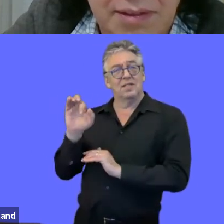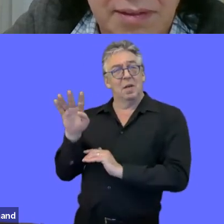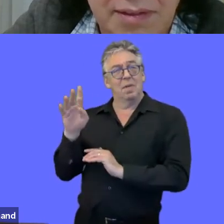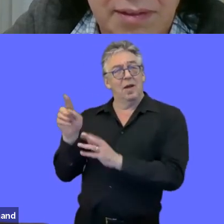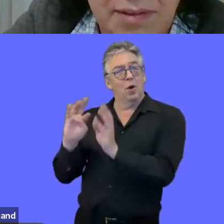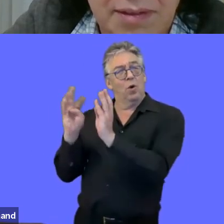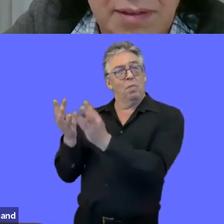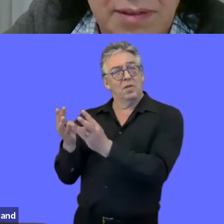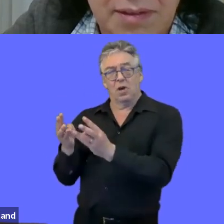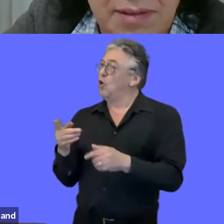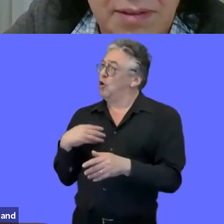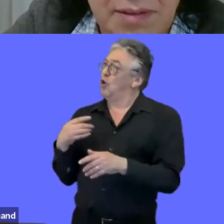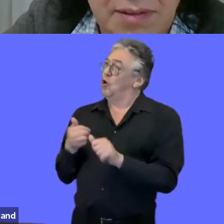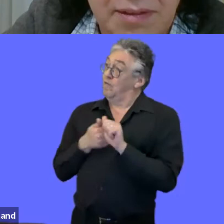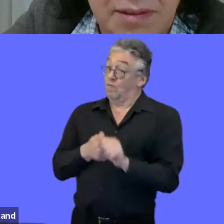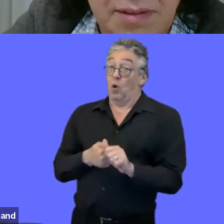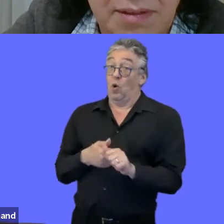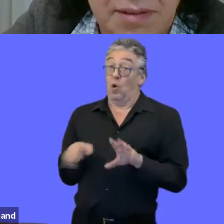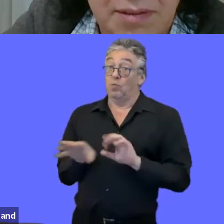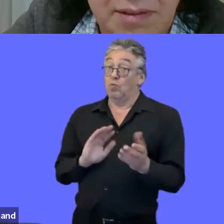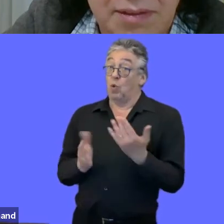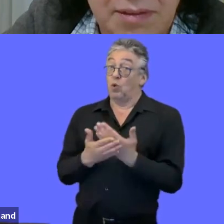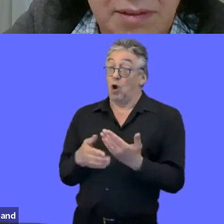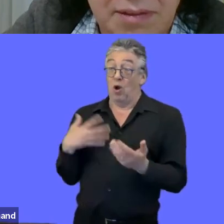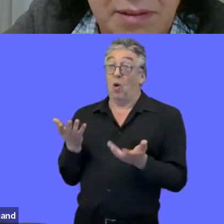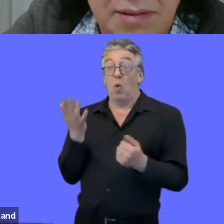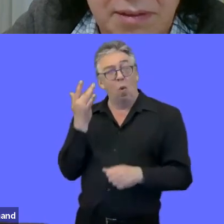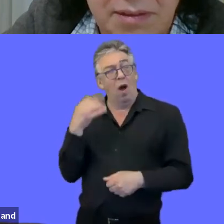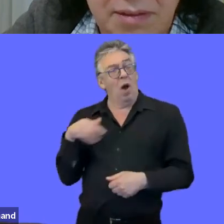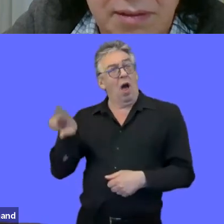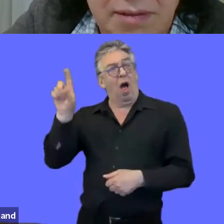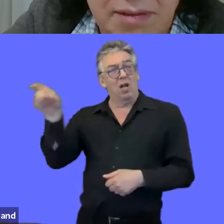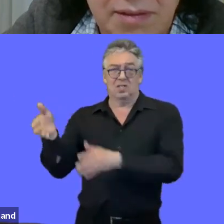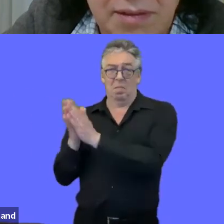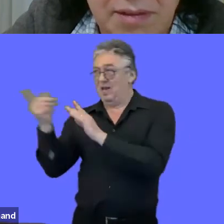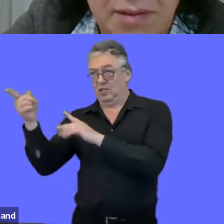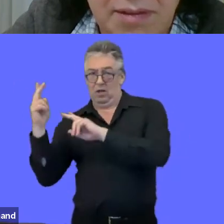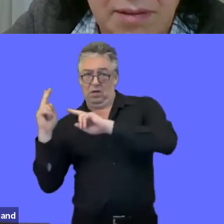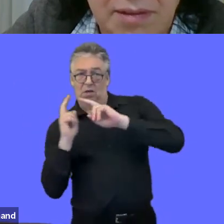under the Optional Protocol under the initiation of inquiry into violations in Hungary.